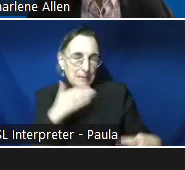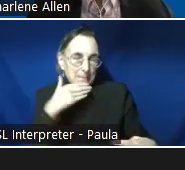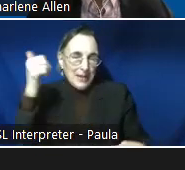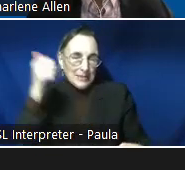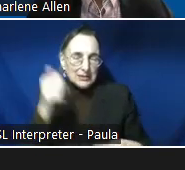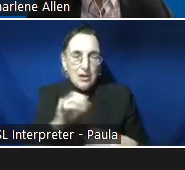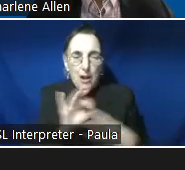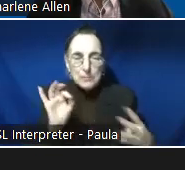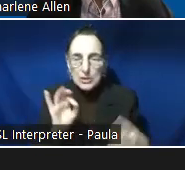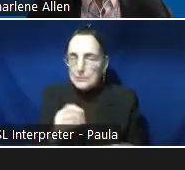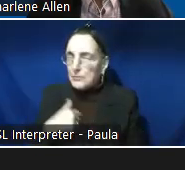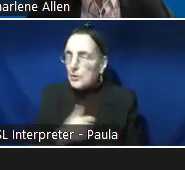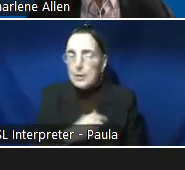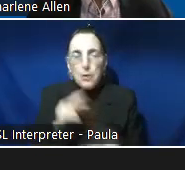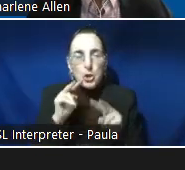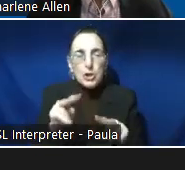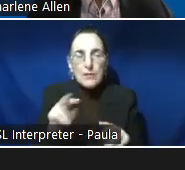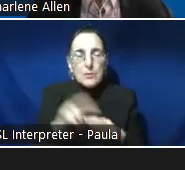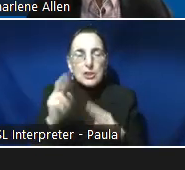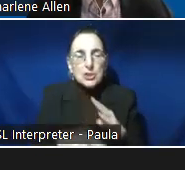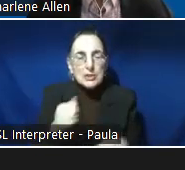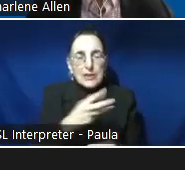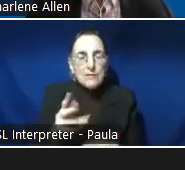We will take a look at the results in a few minutes after everyone has had a chance to